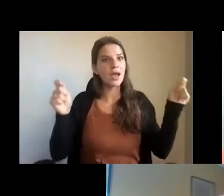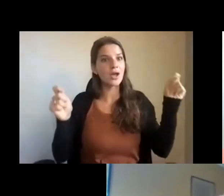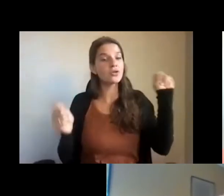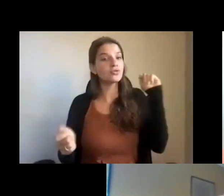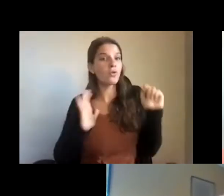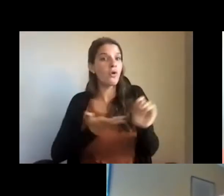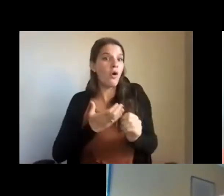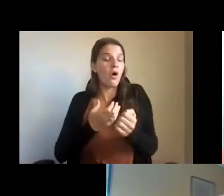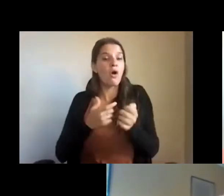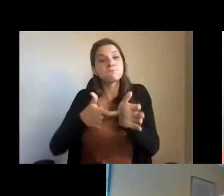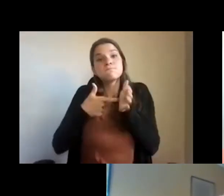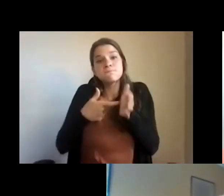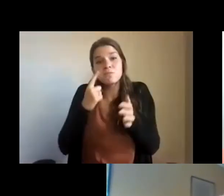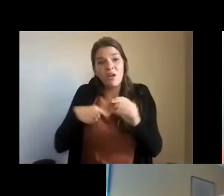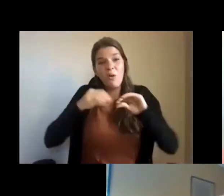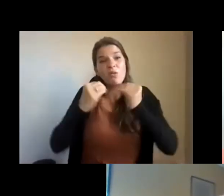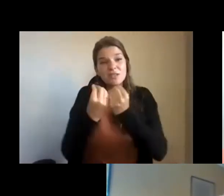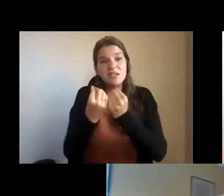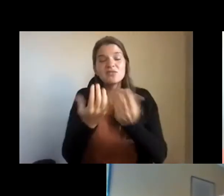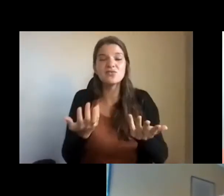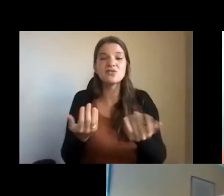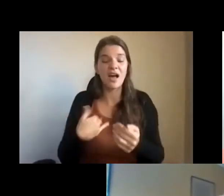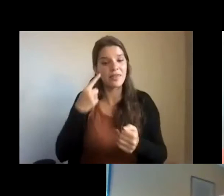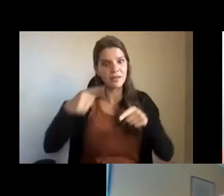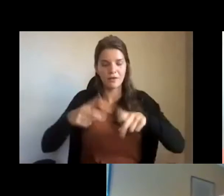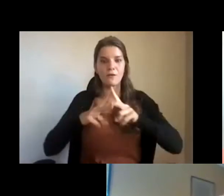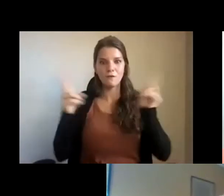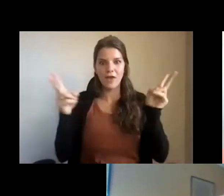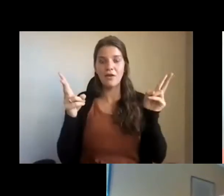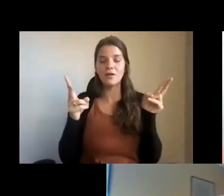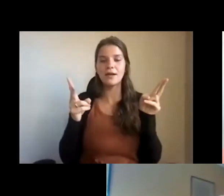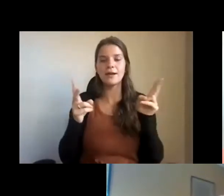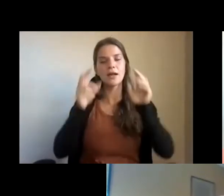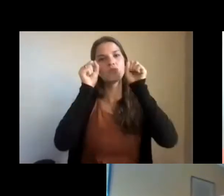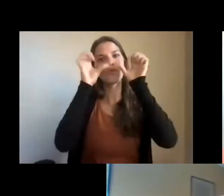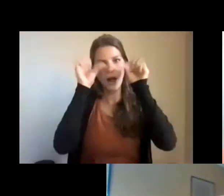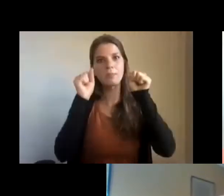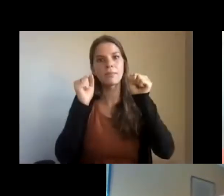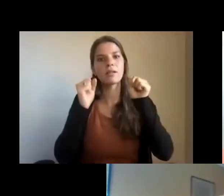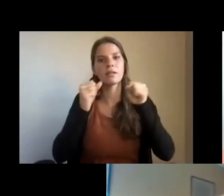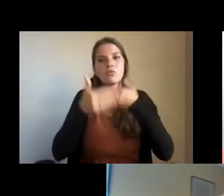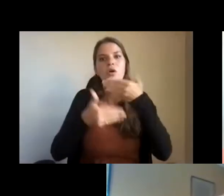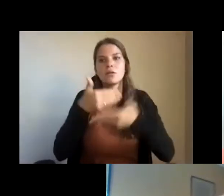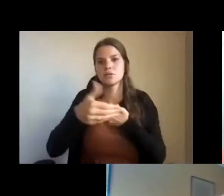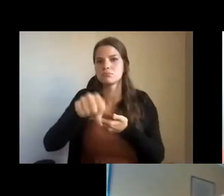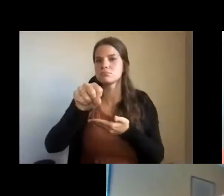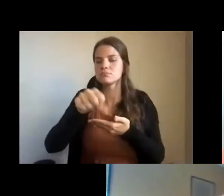I think has been an incredible process. I want to say that just kind of moving